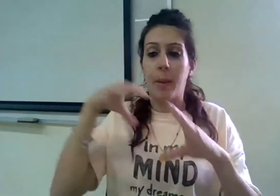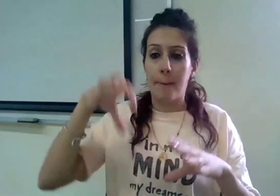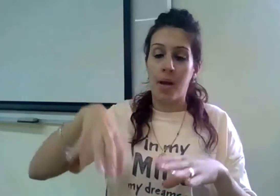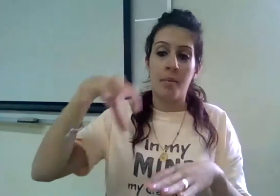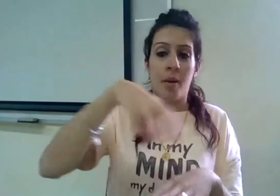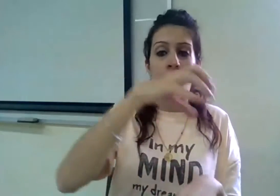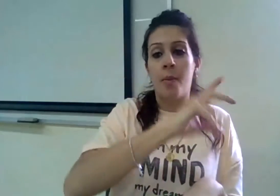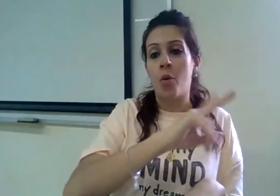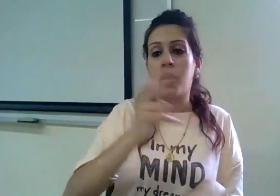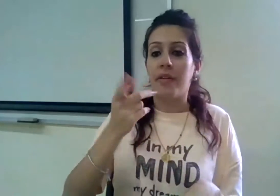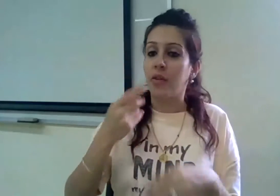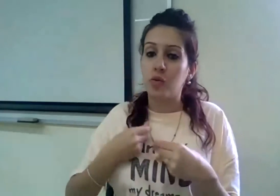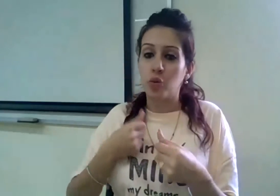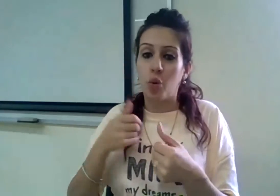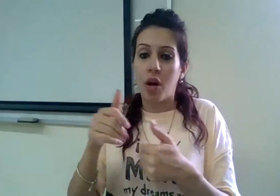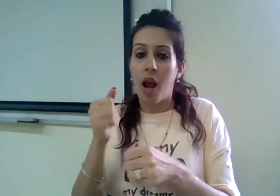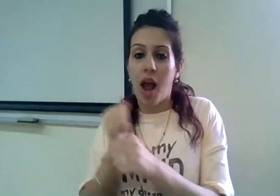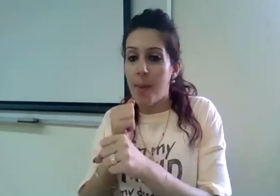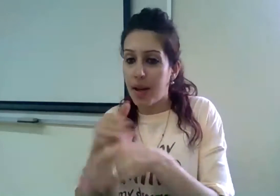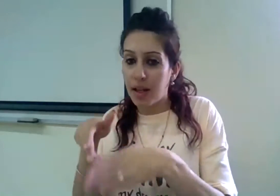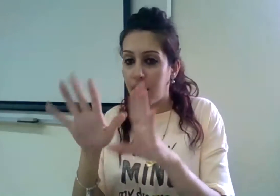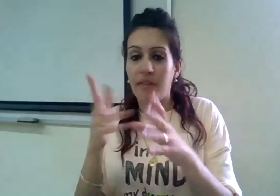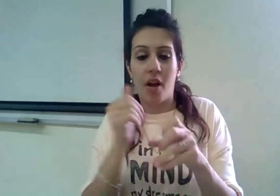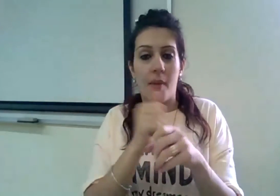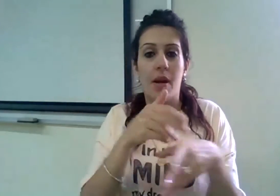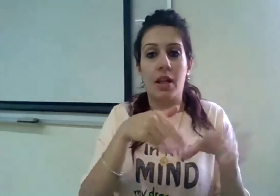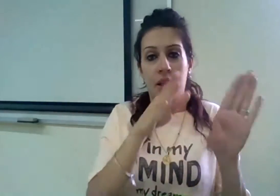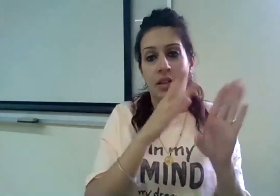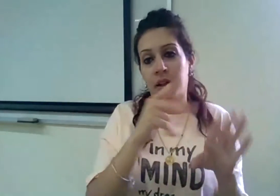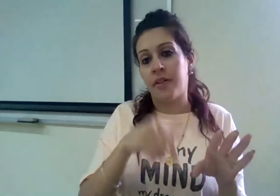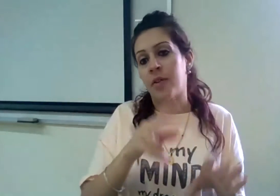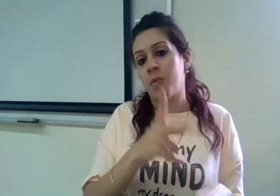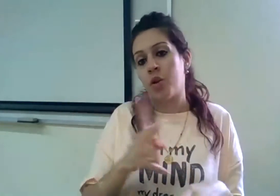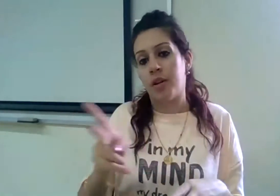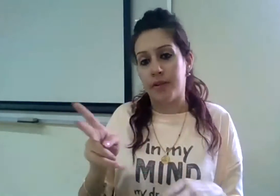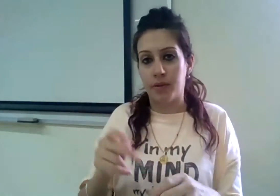We can see how it happened in the last webinars. And we're really looking forward also